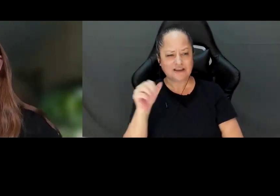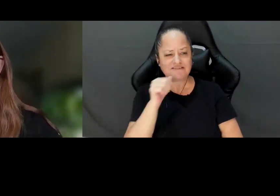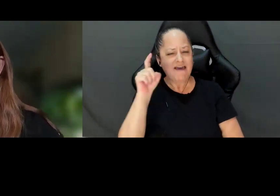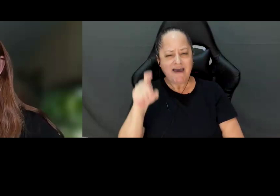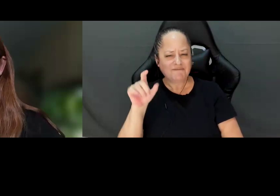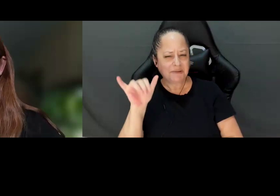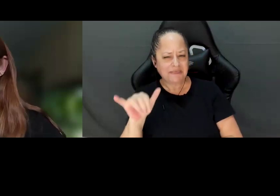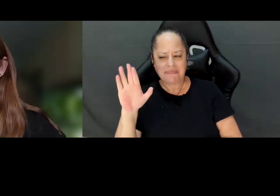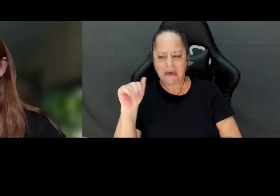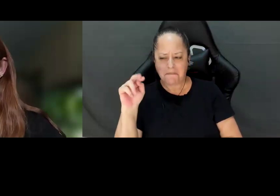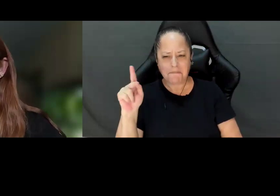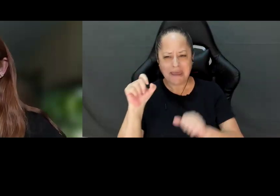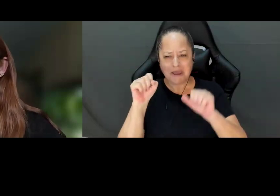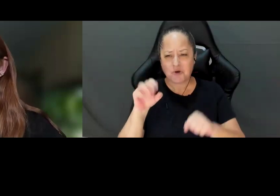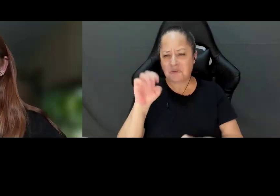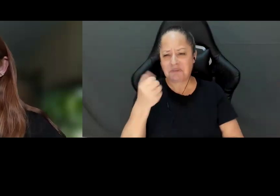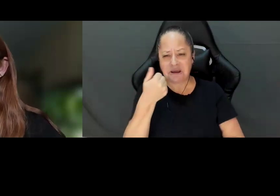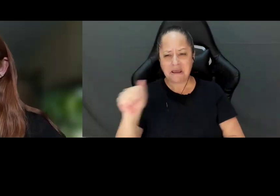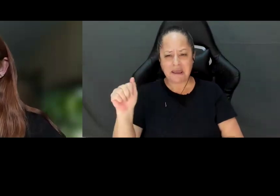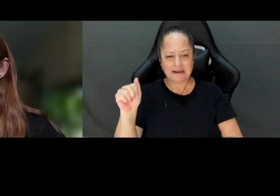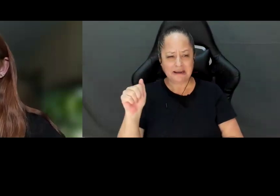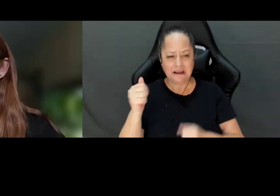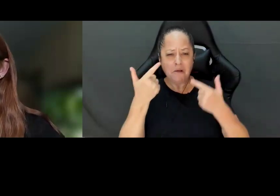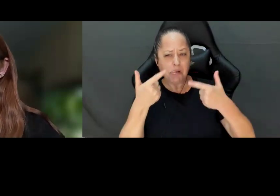It could be any large corporate player.